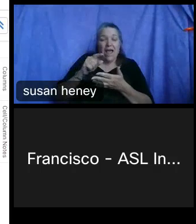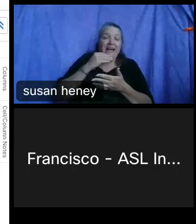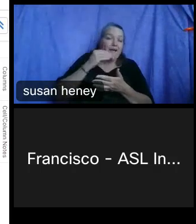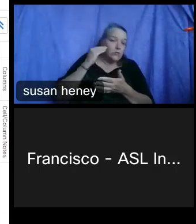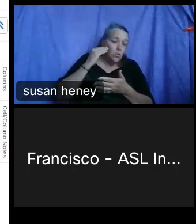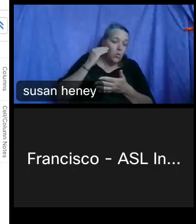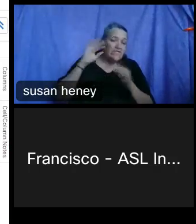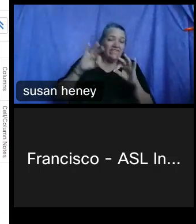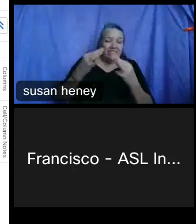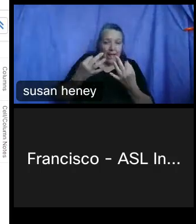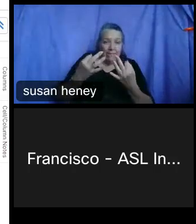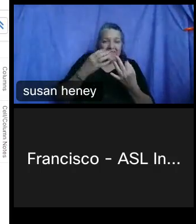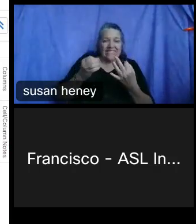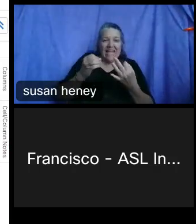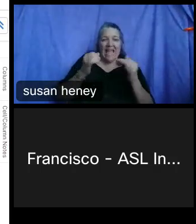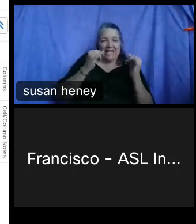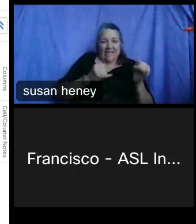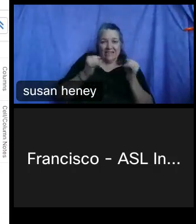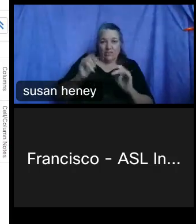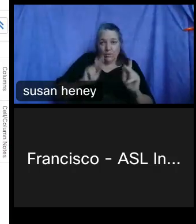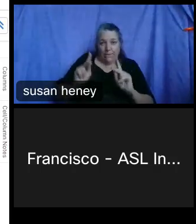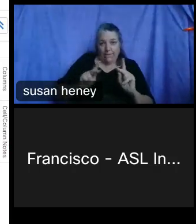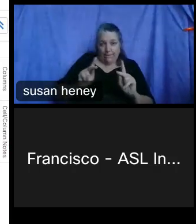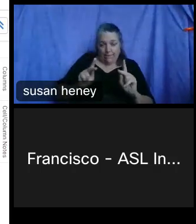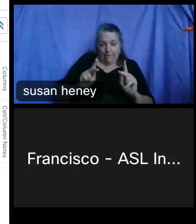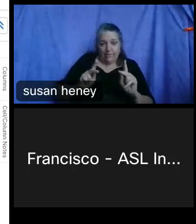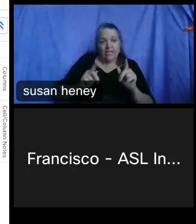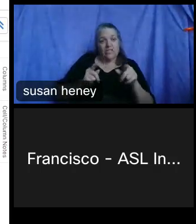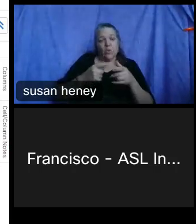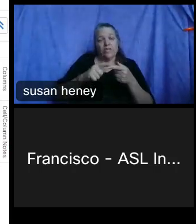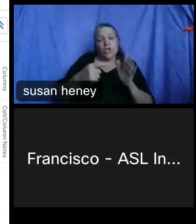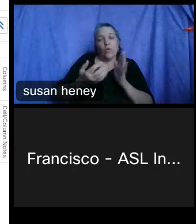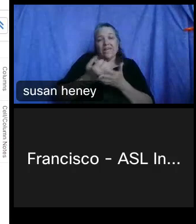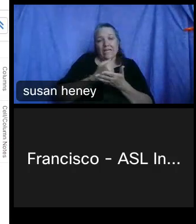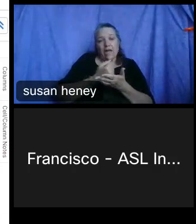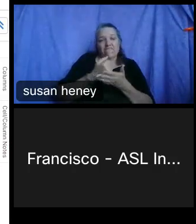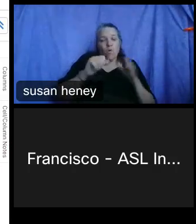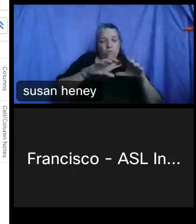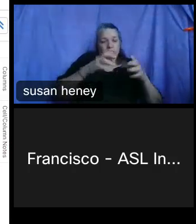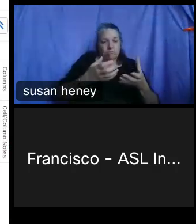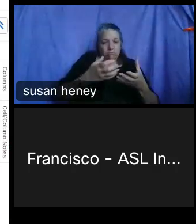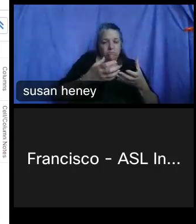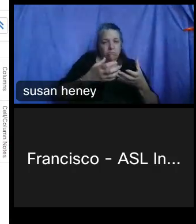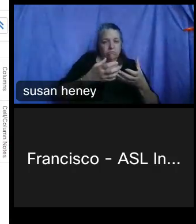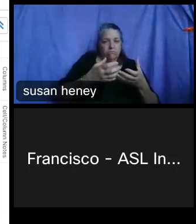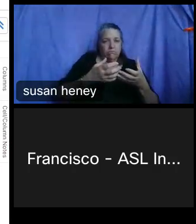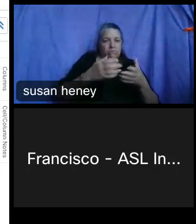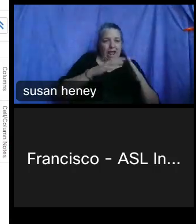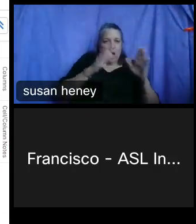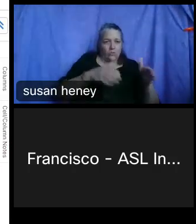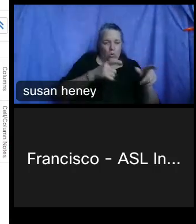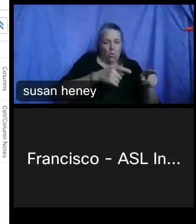and individuals. So right here, we have the income for households, median household income